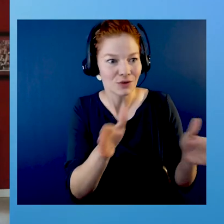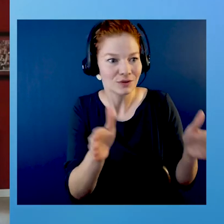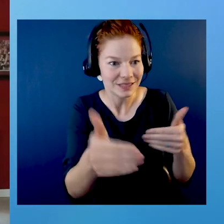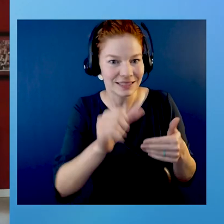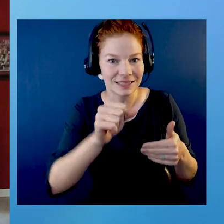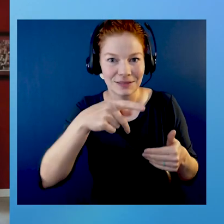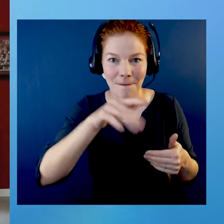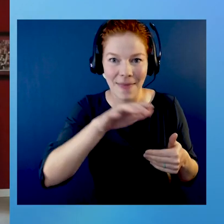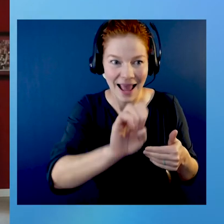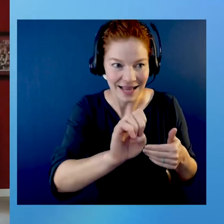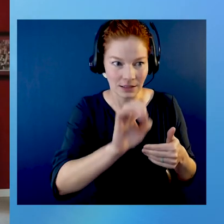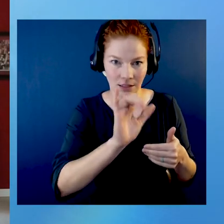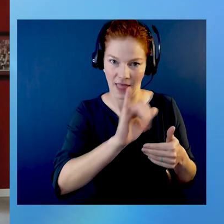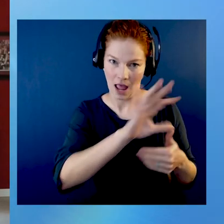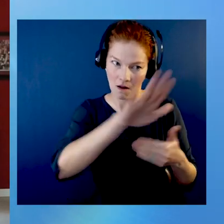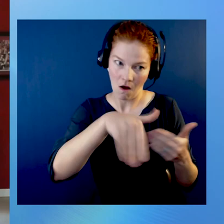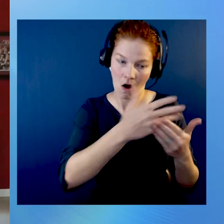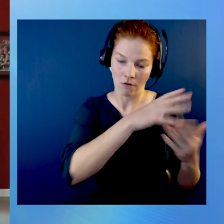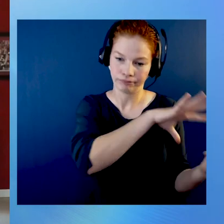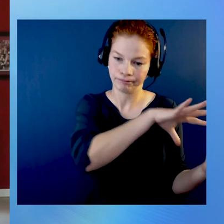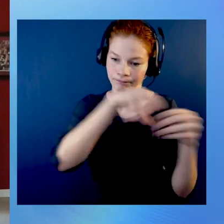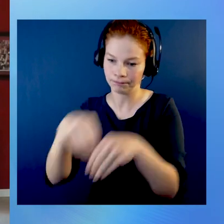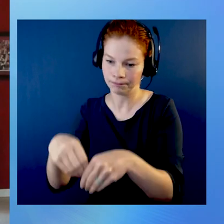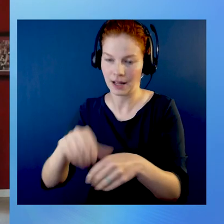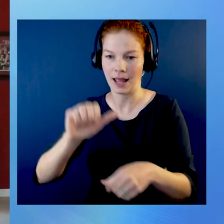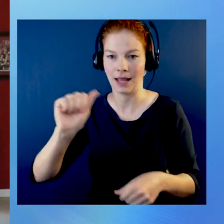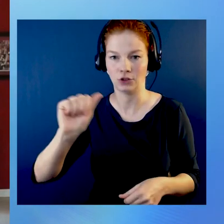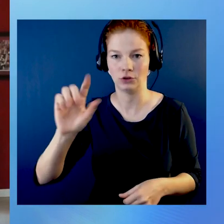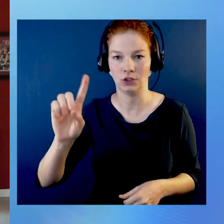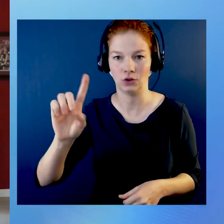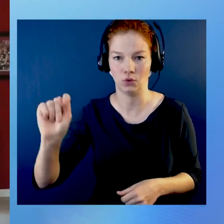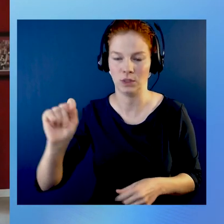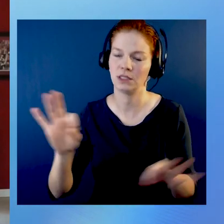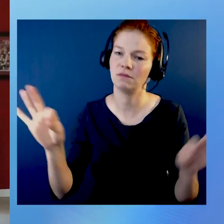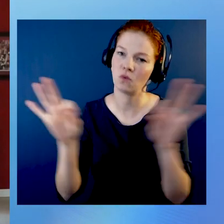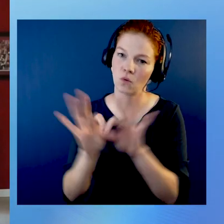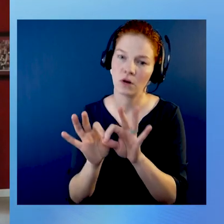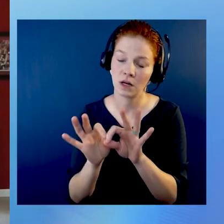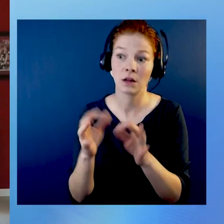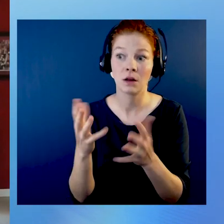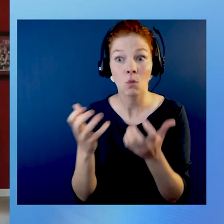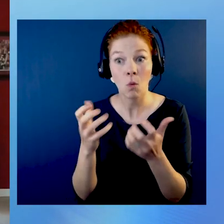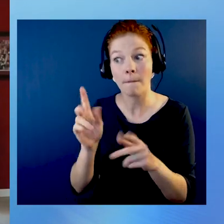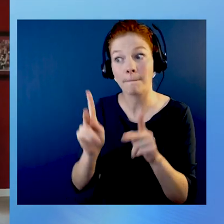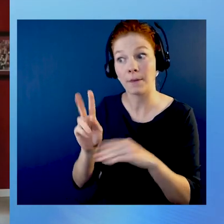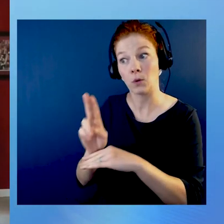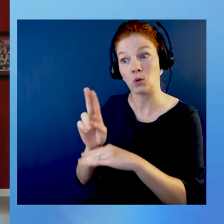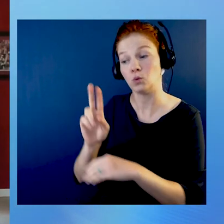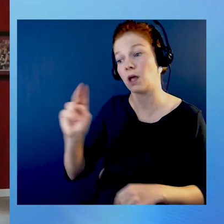contained, that's an important part of Azure Digital Twins. We wanted to make that available to Unreal users with this plug-in,